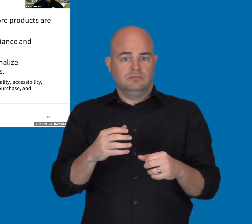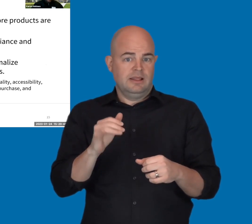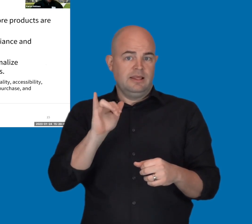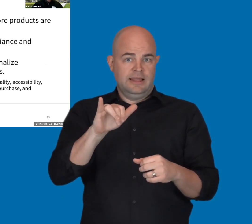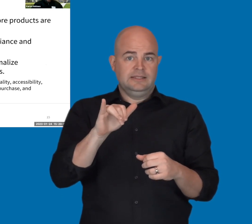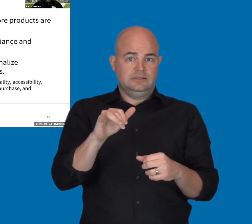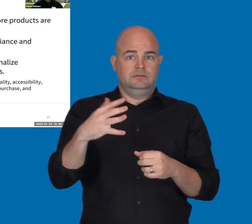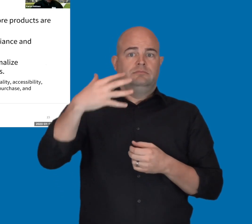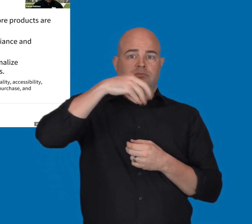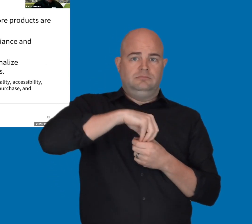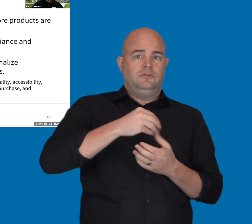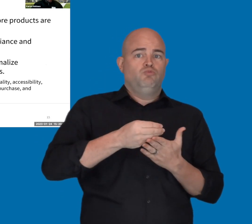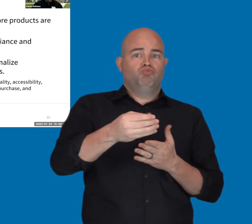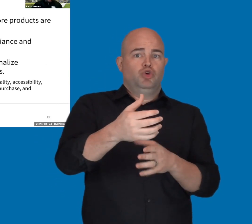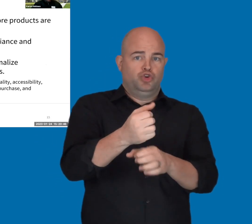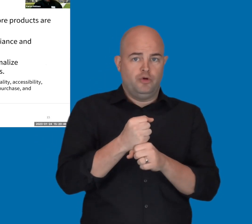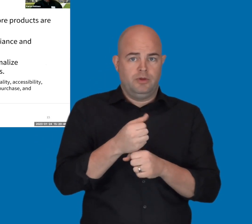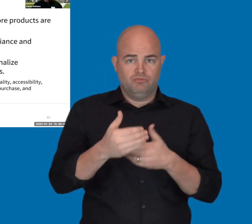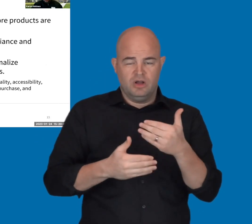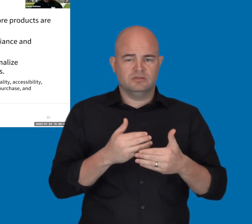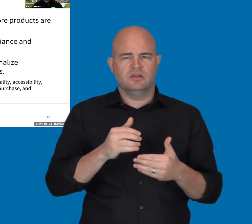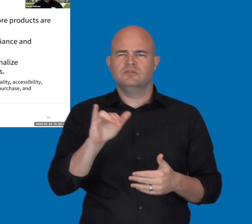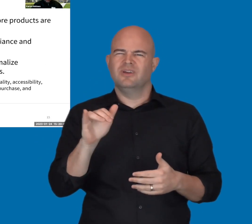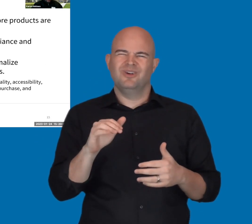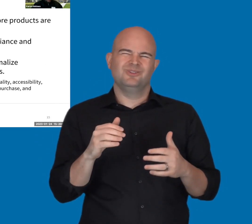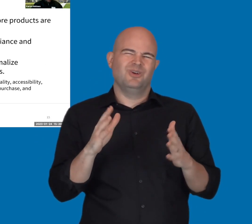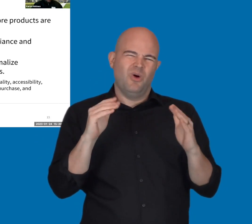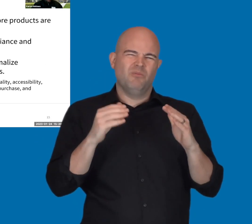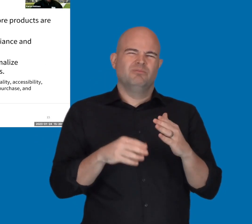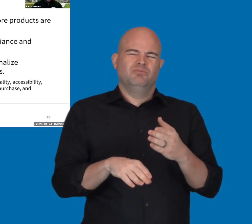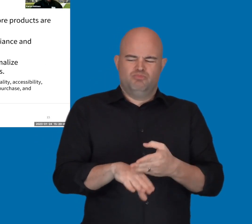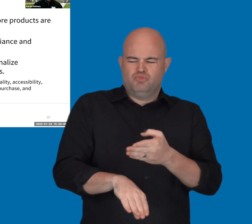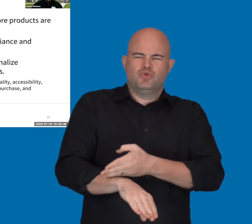make sure that they're accessible. So, that's an important part of what we're doing